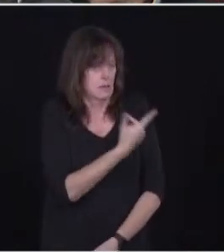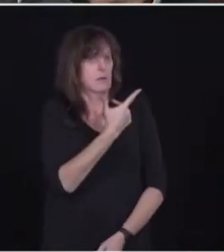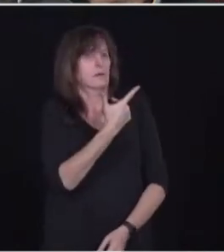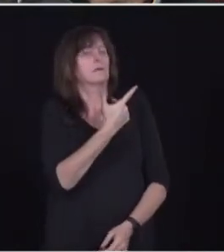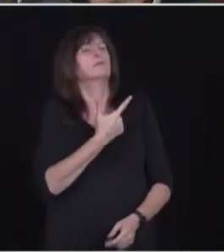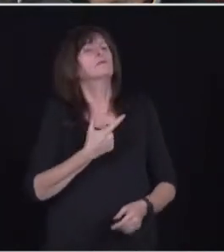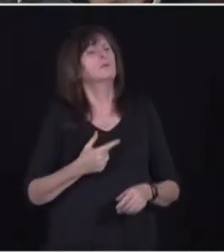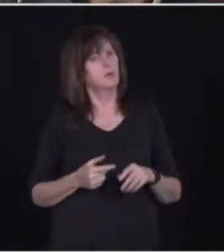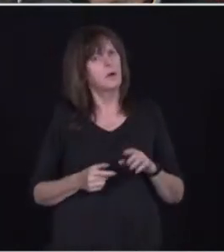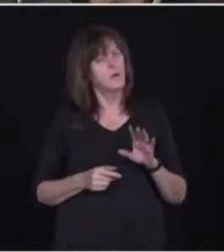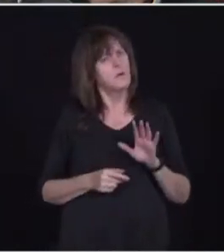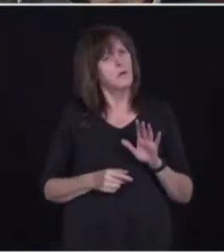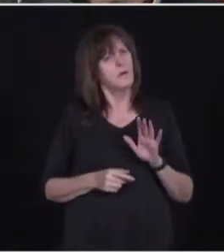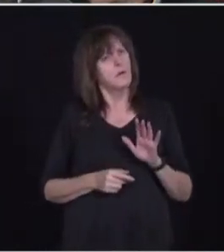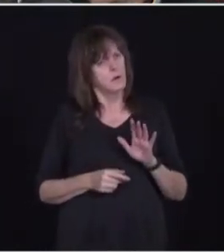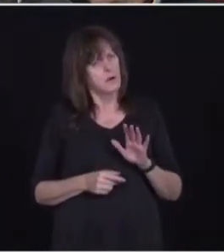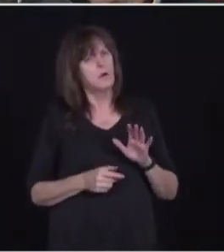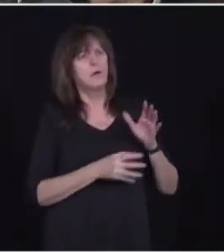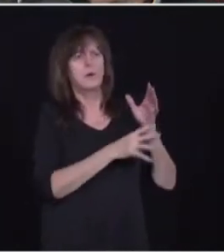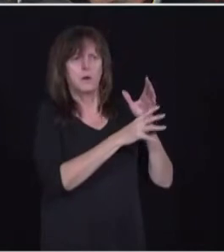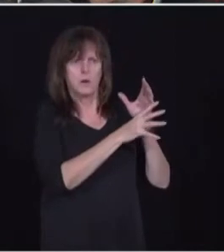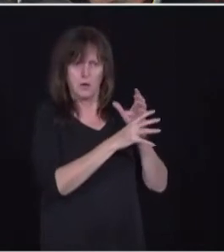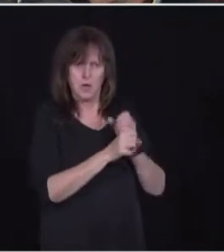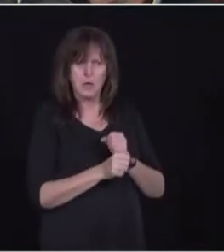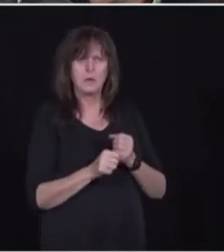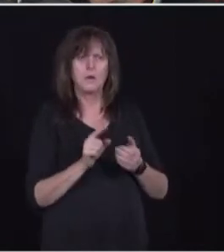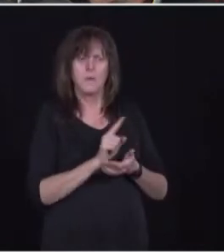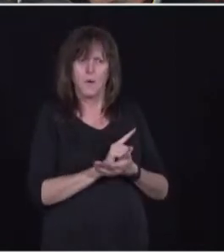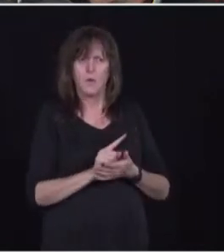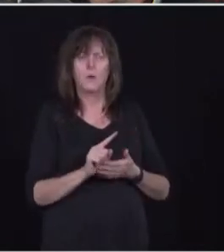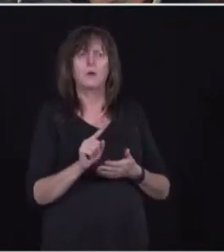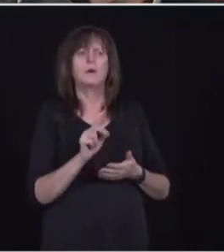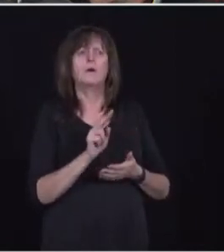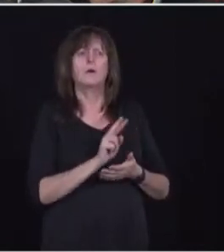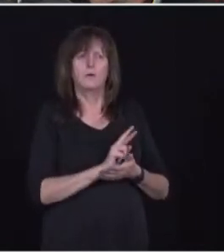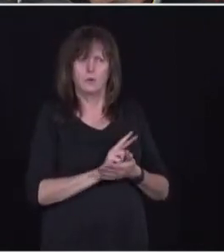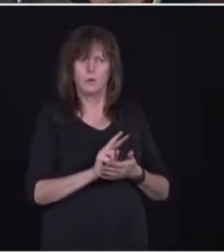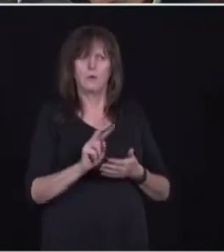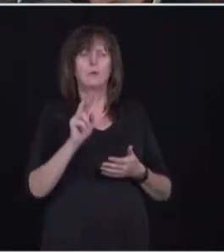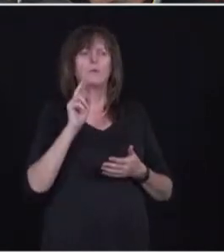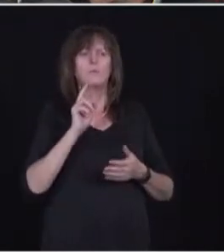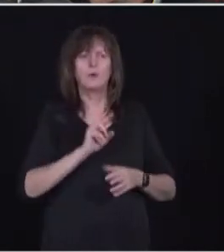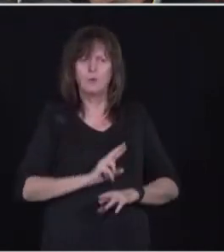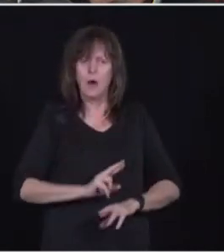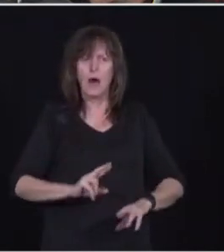because you saved the second vaccine... I would want to say a week to 10 days or so